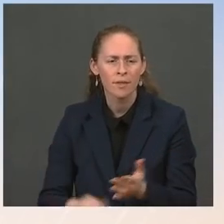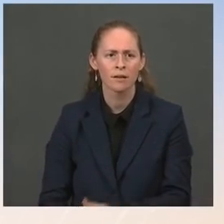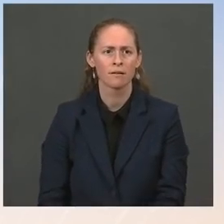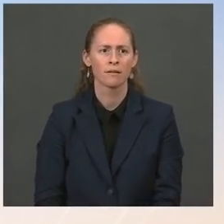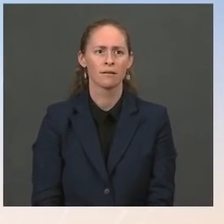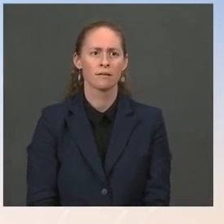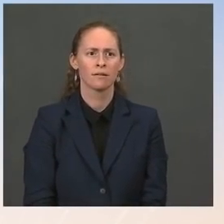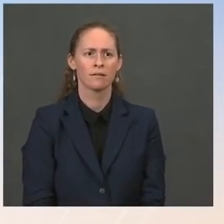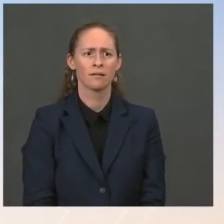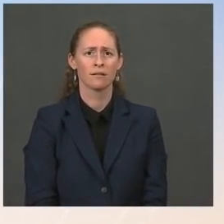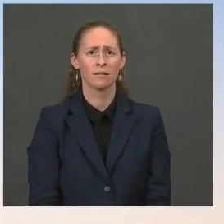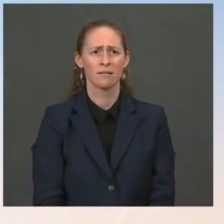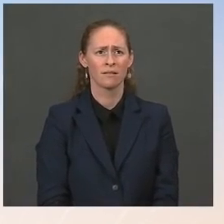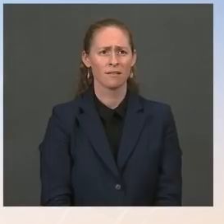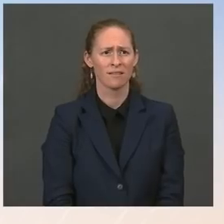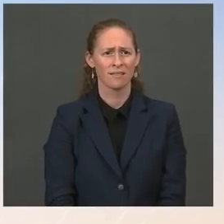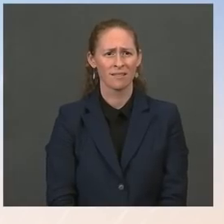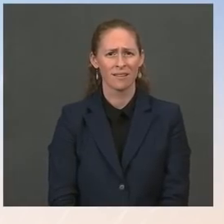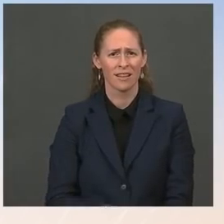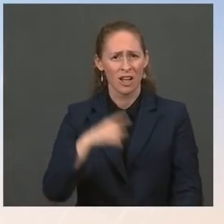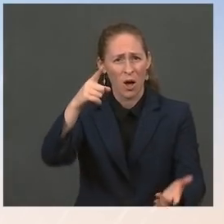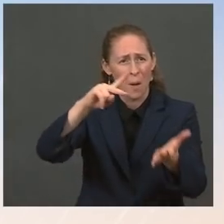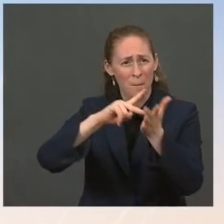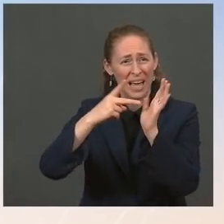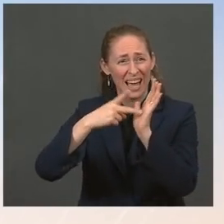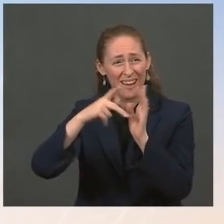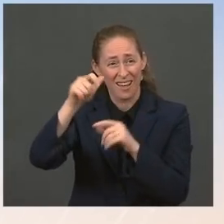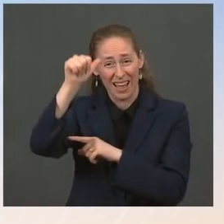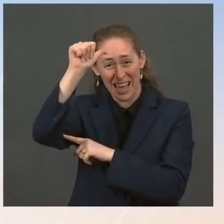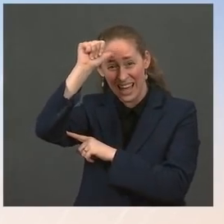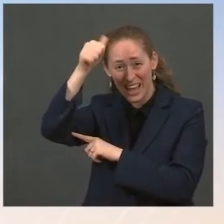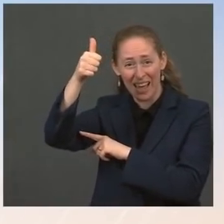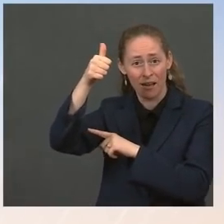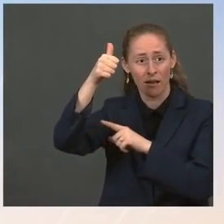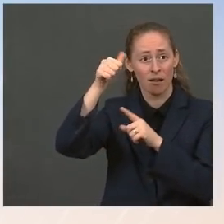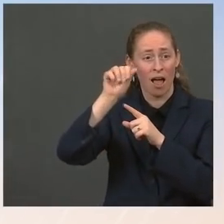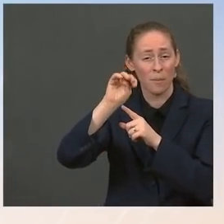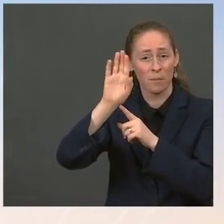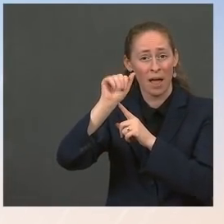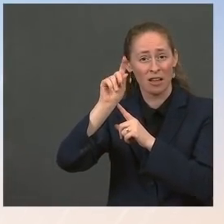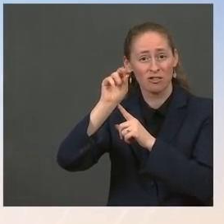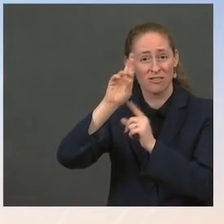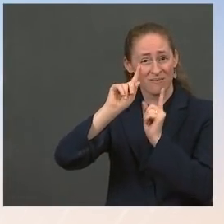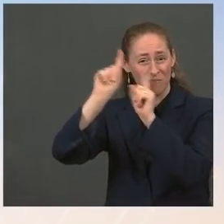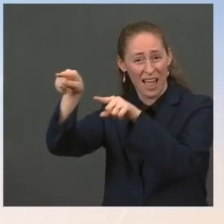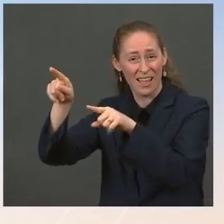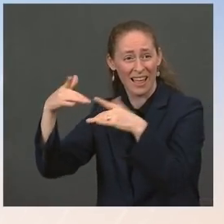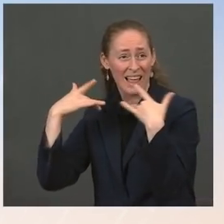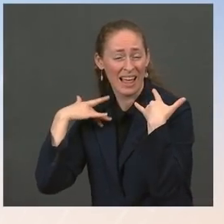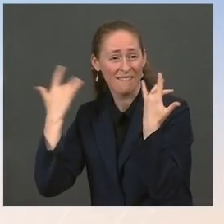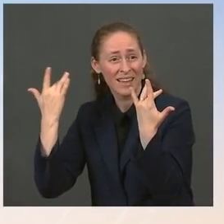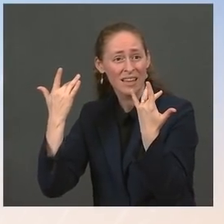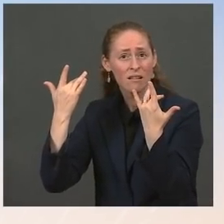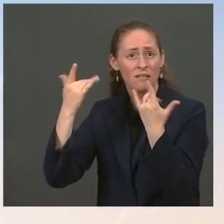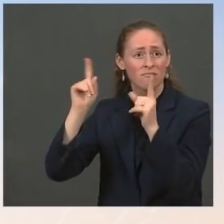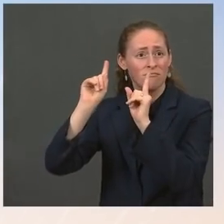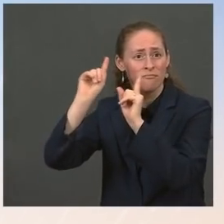The Press: Well, that the President's son would be selling artwork and then meeting, potentially, with people who would seek to buy it. If you have attendees at that event